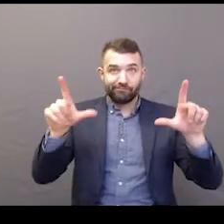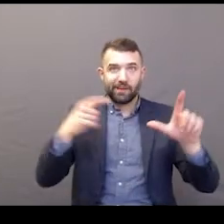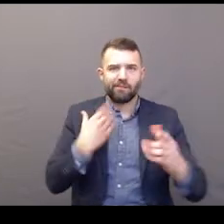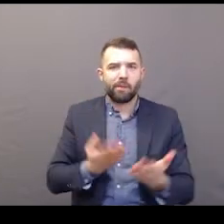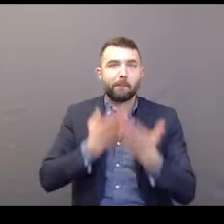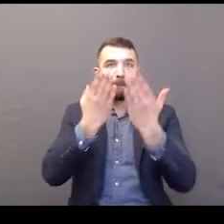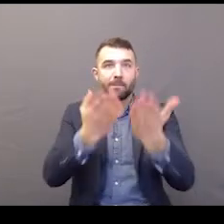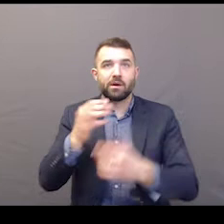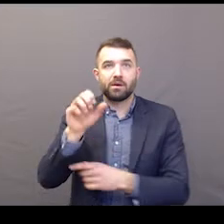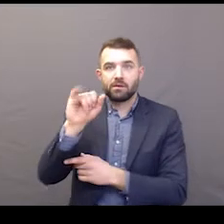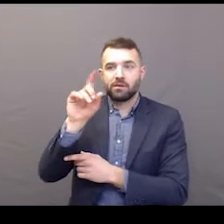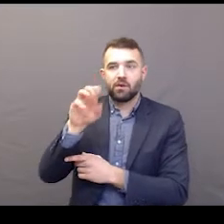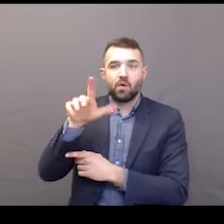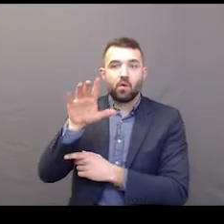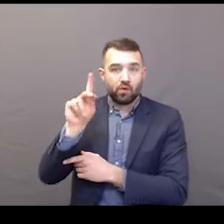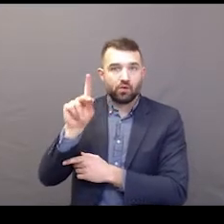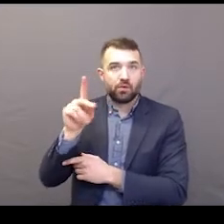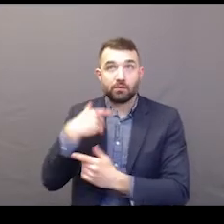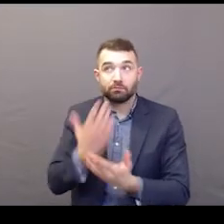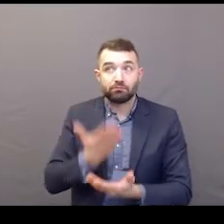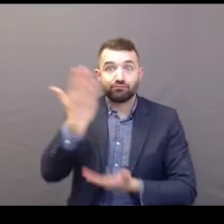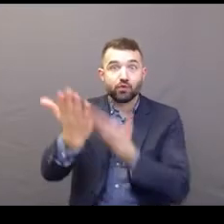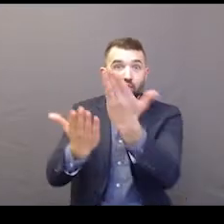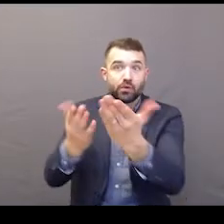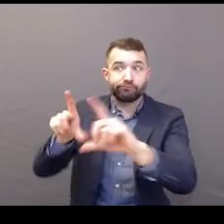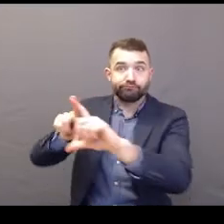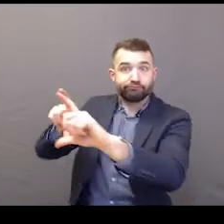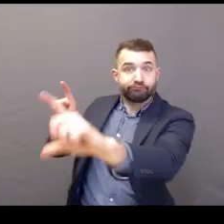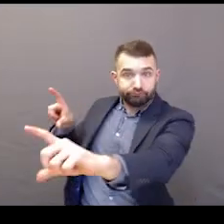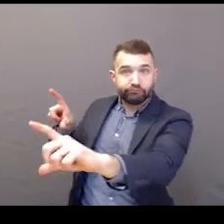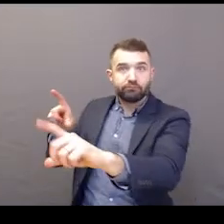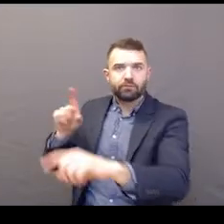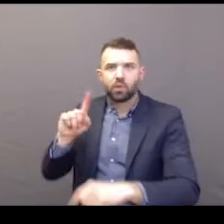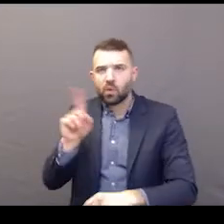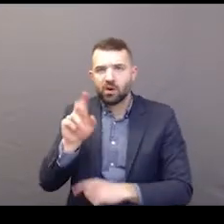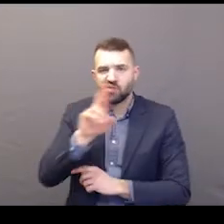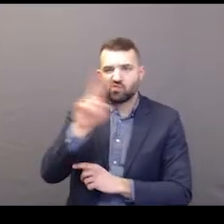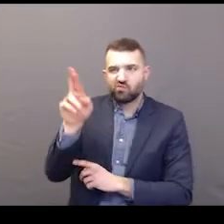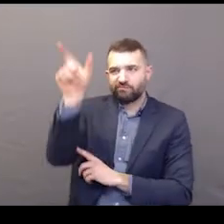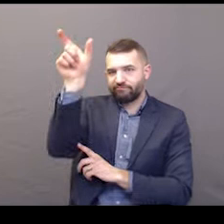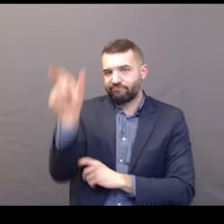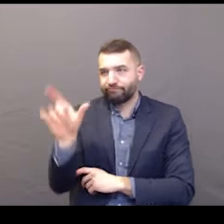and “Proposed retaining wall” in the legend to the right of the map.